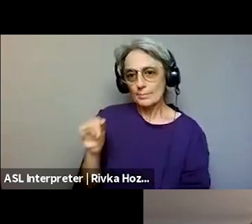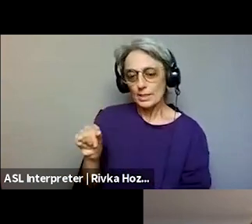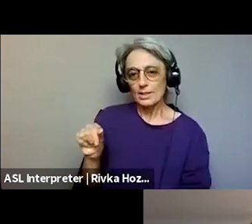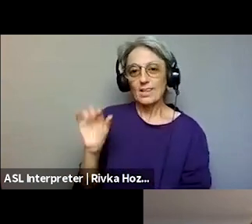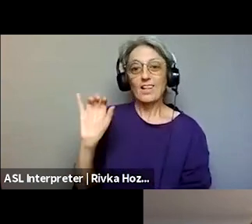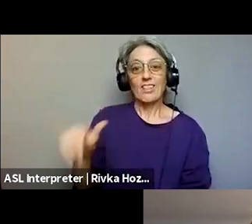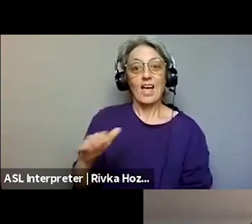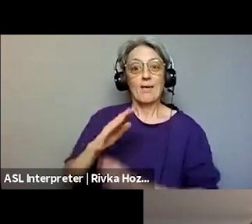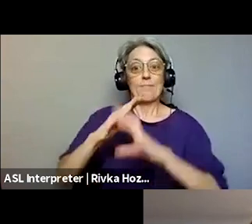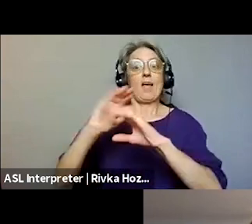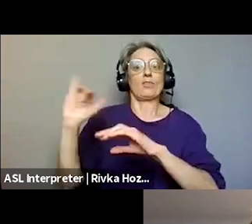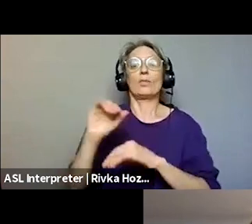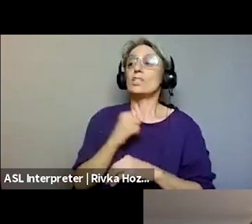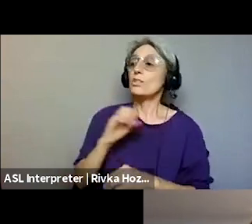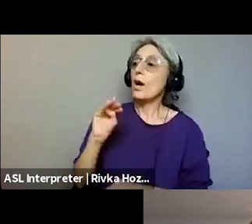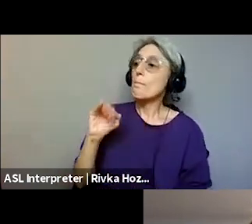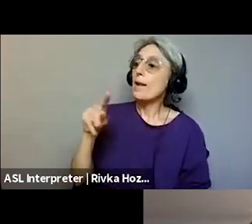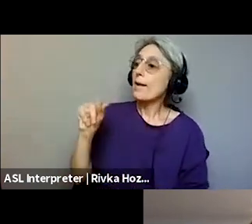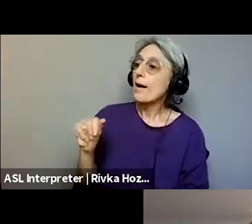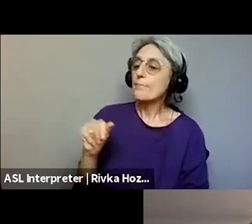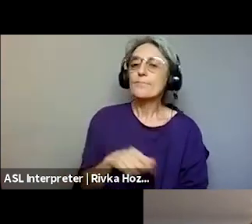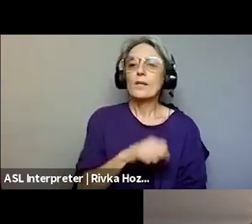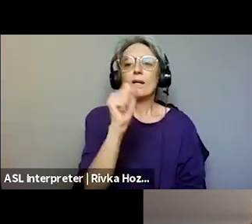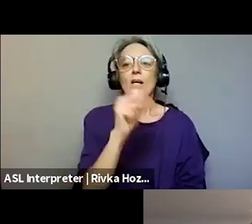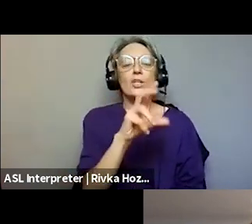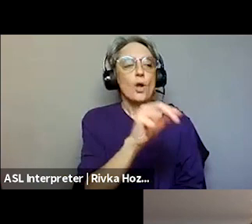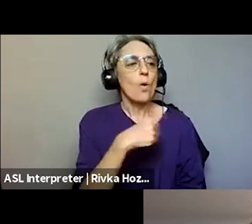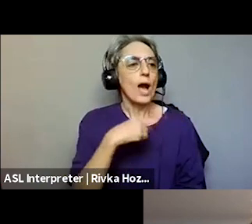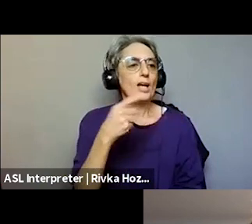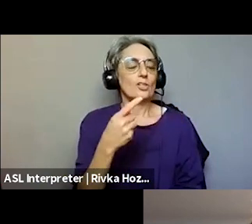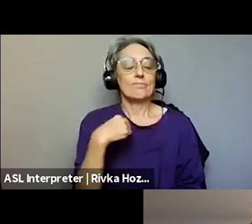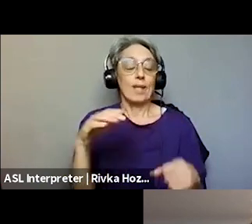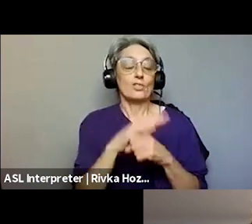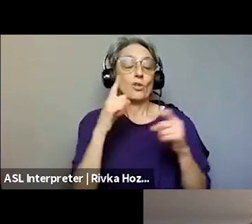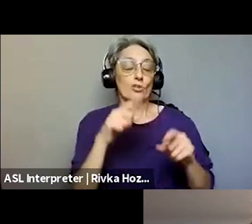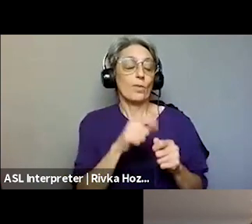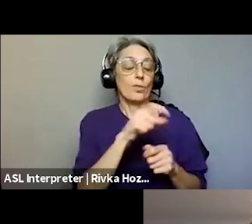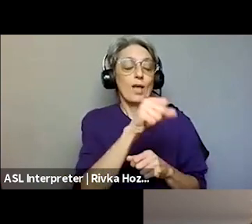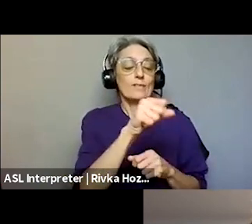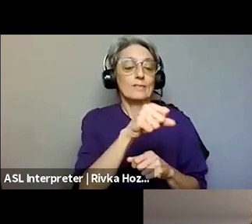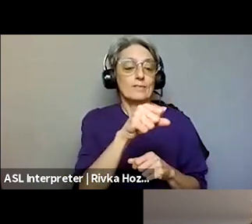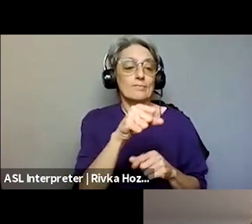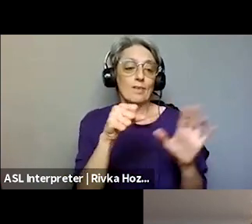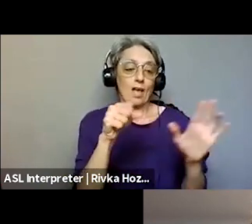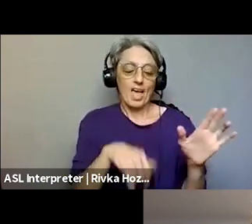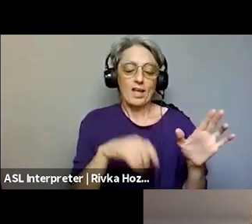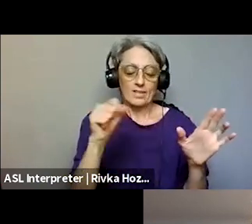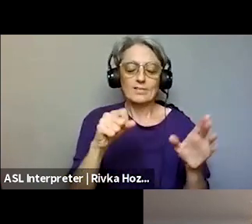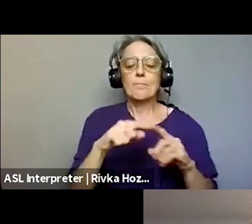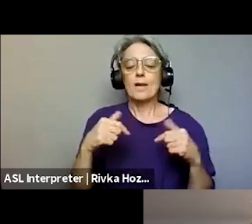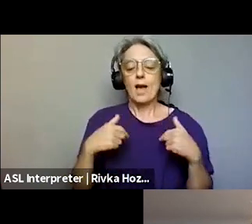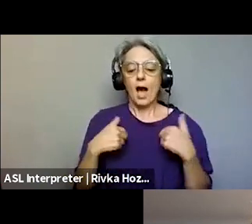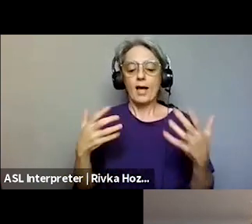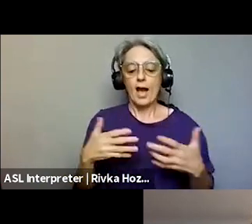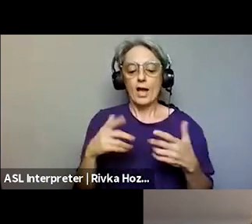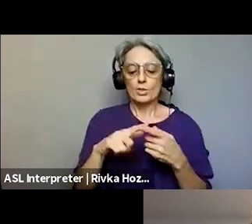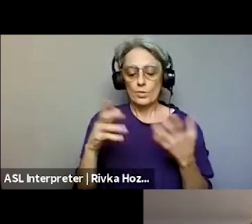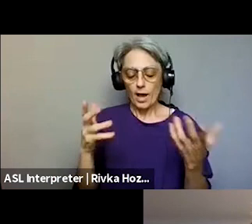[DR. MONIKA MITRA:] I totally agree with you and that but to that question,